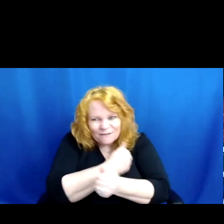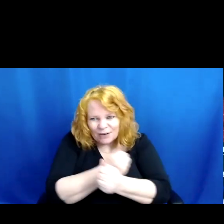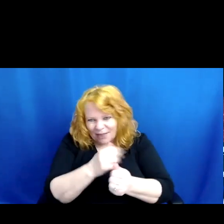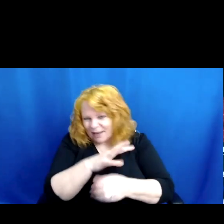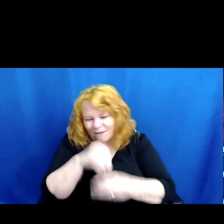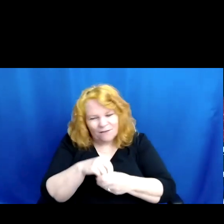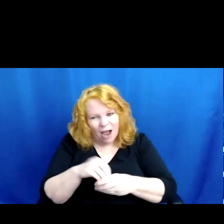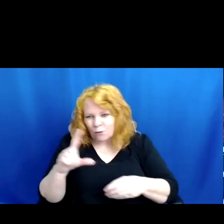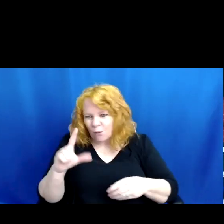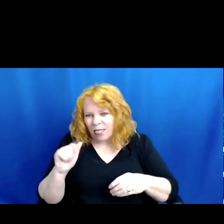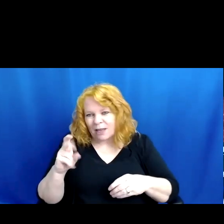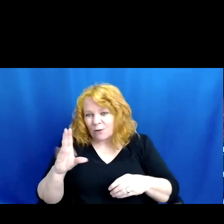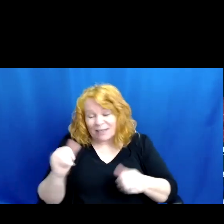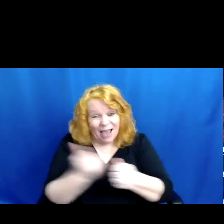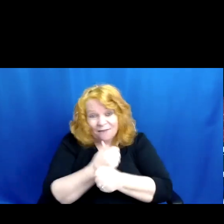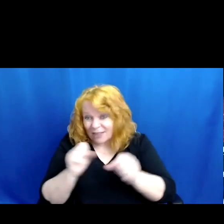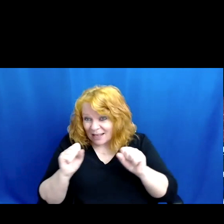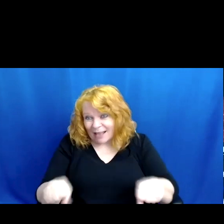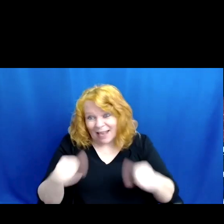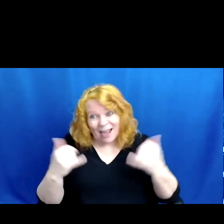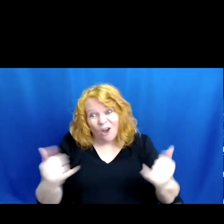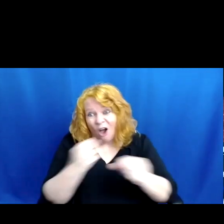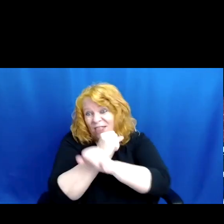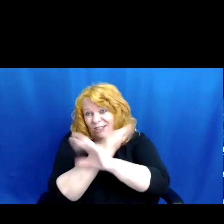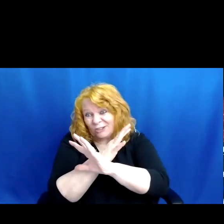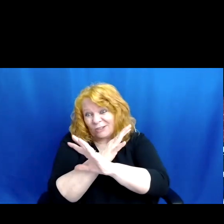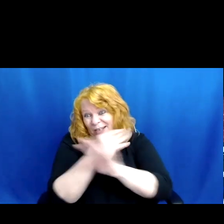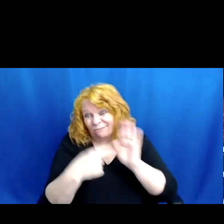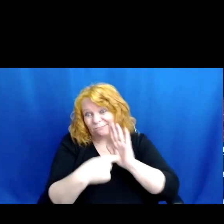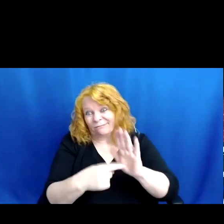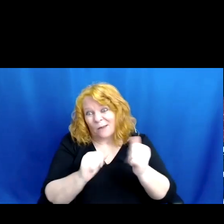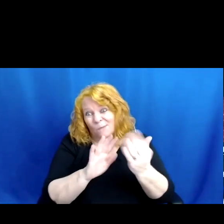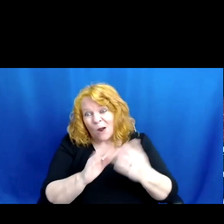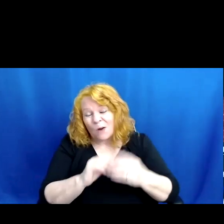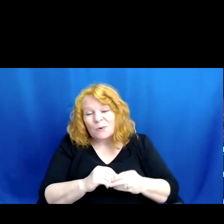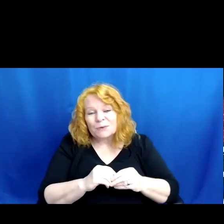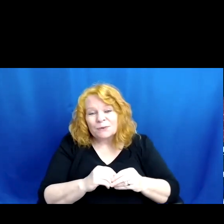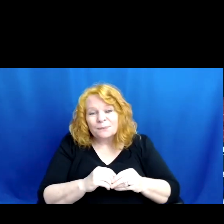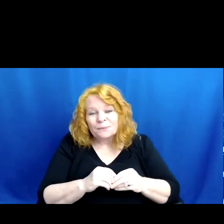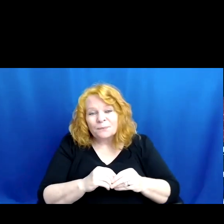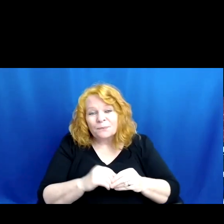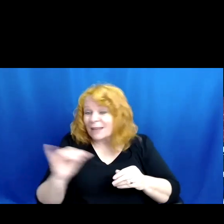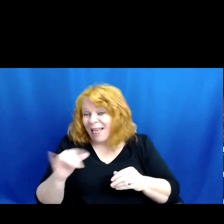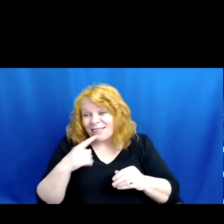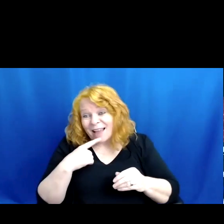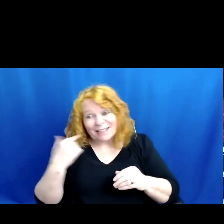can on a screen based approach. Which I said earlier isn’t the best one.